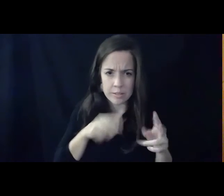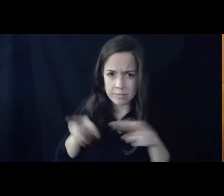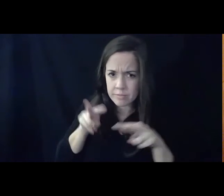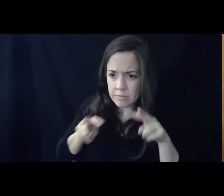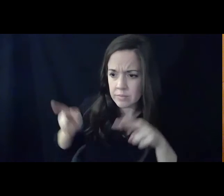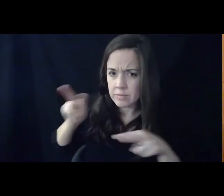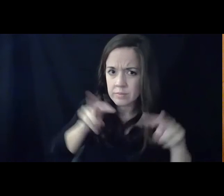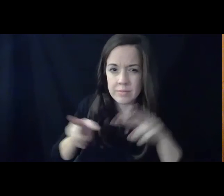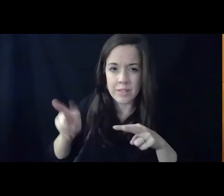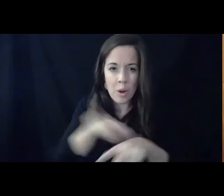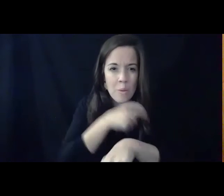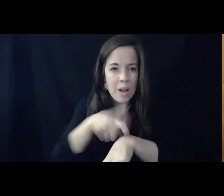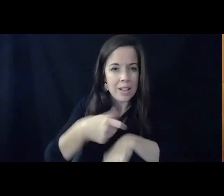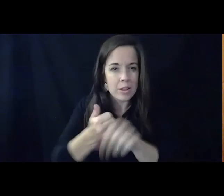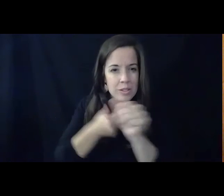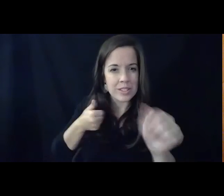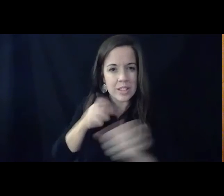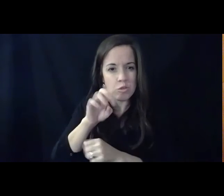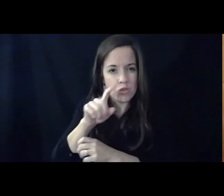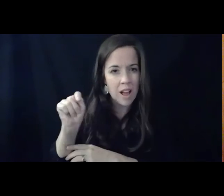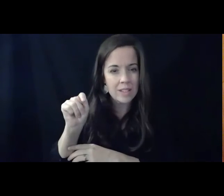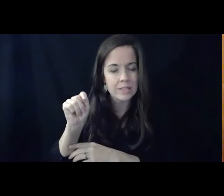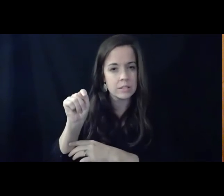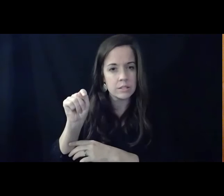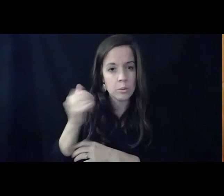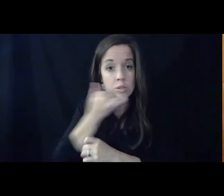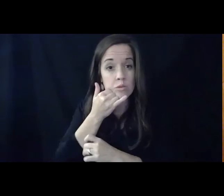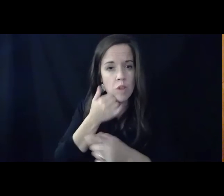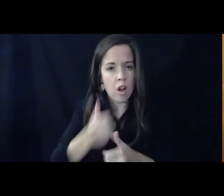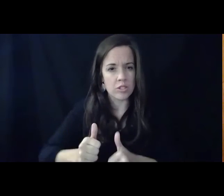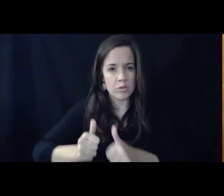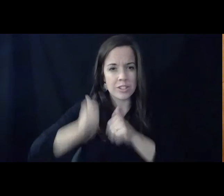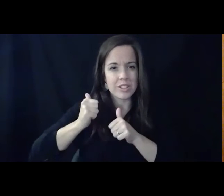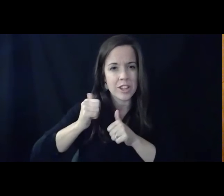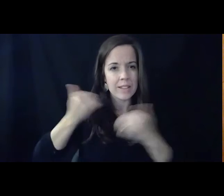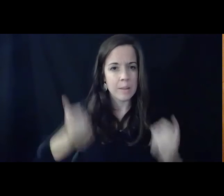it resists rot. It was wrong to reject the body, to think it wouldn’t miss it.